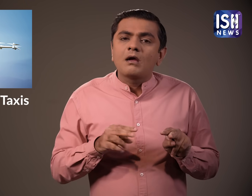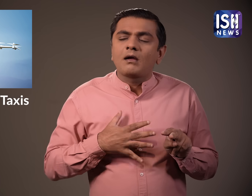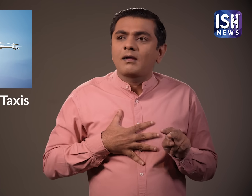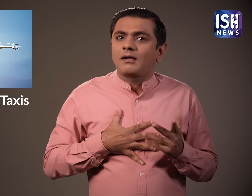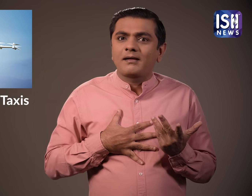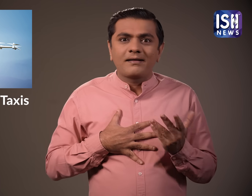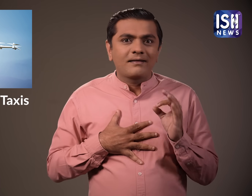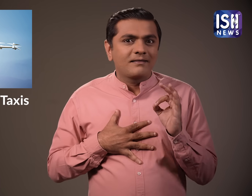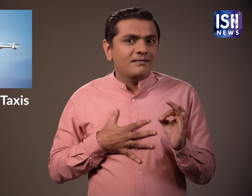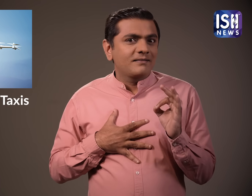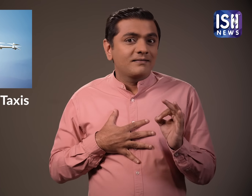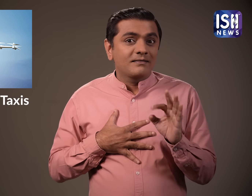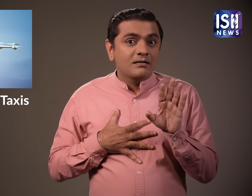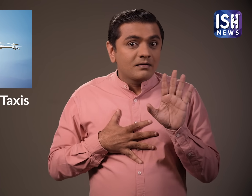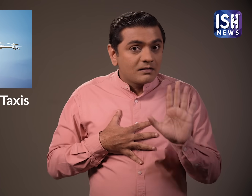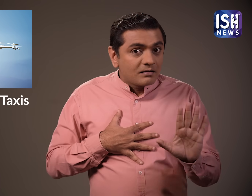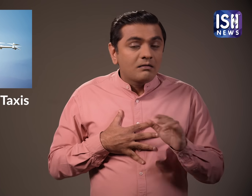Whoa that's so cool!